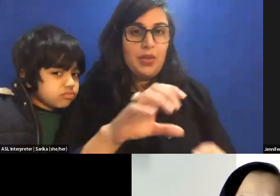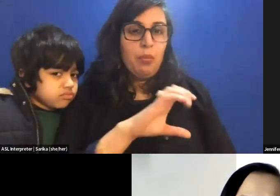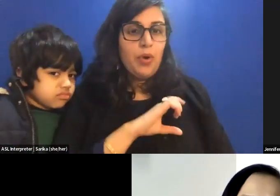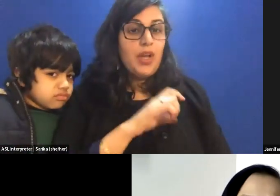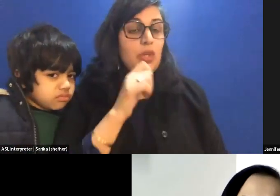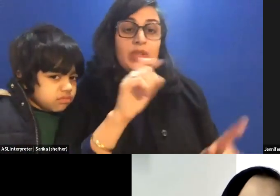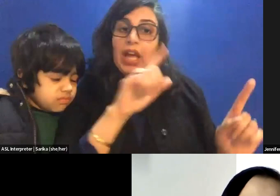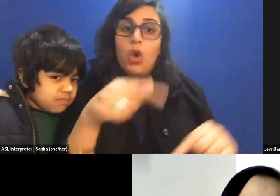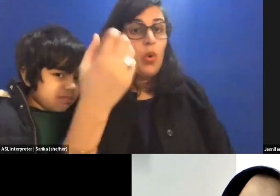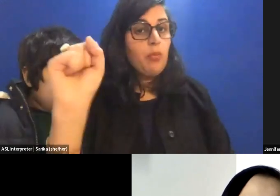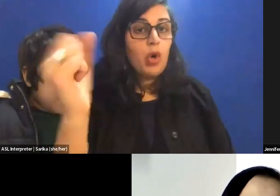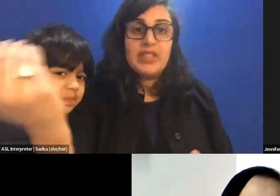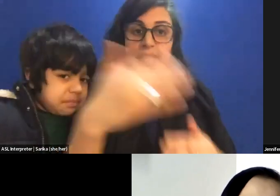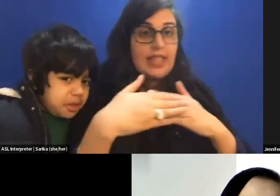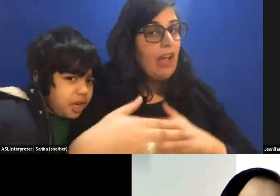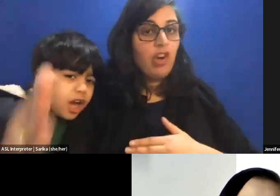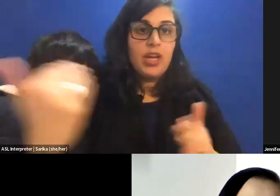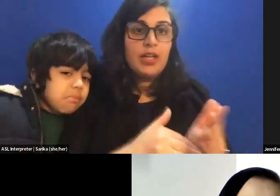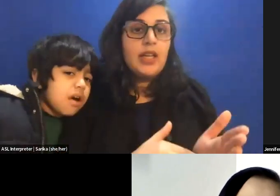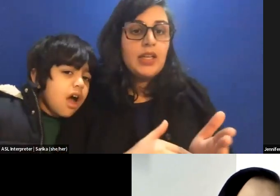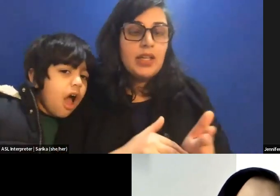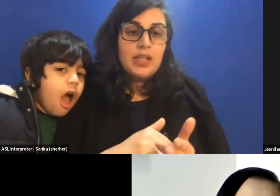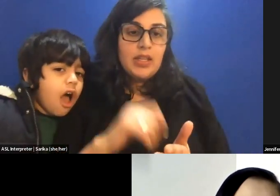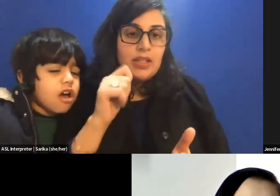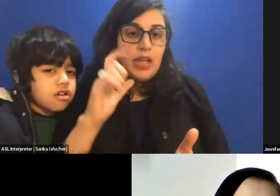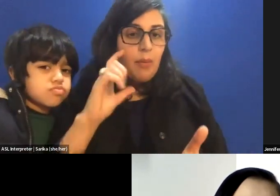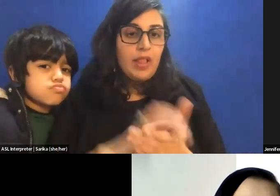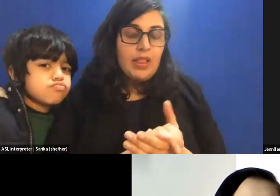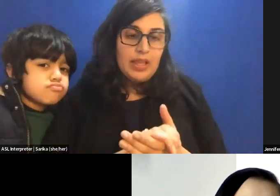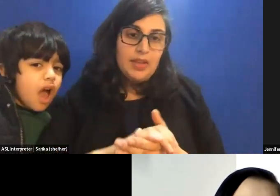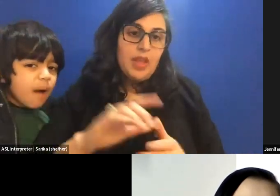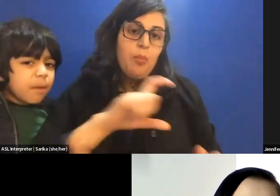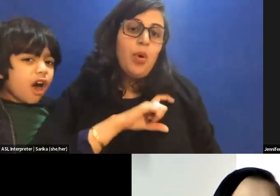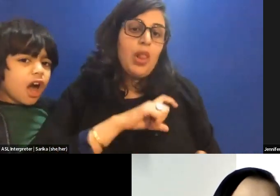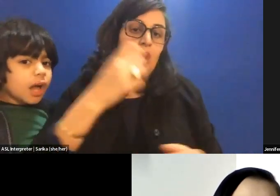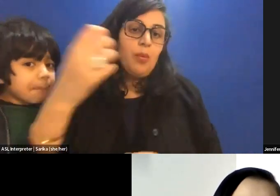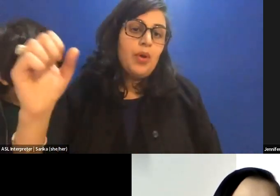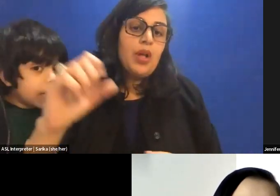any emergency aid. My daughter has since never attended a protest. She said she will not